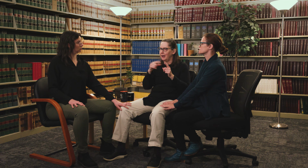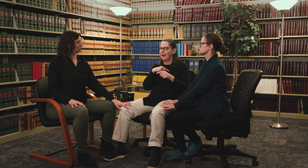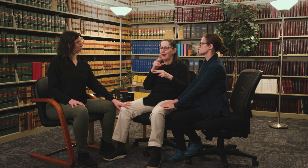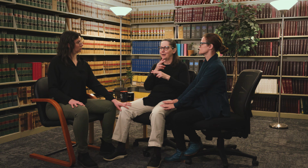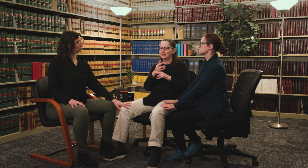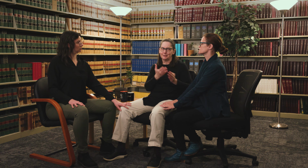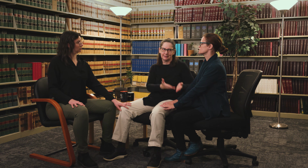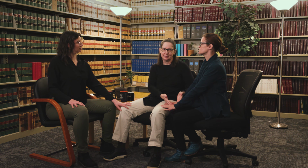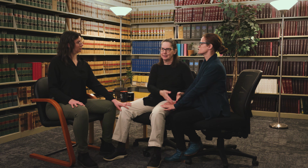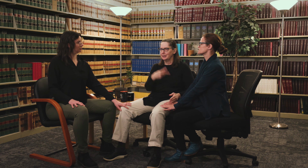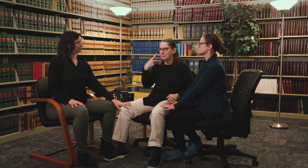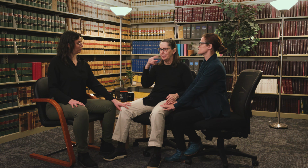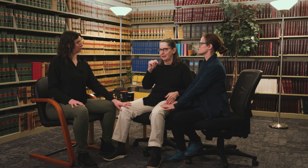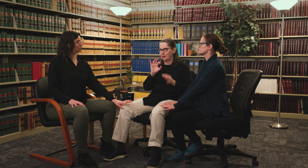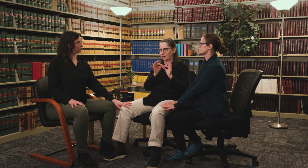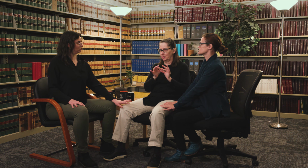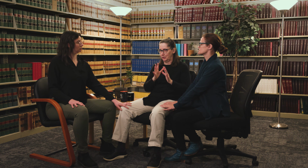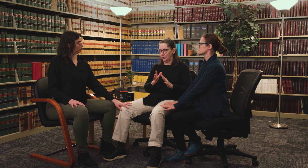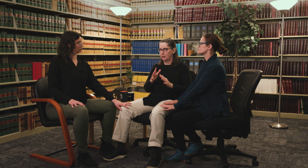I use a Protactile Language Interpreter.